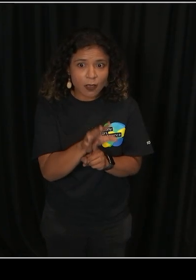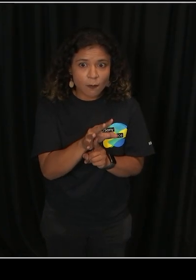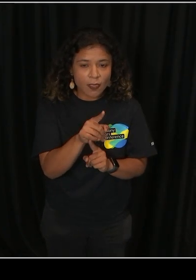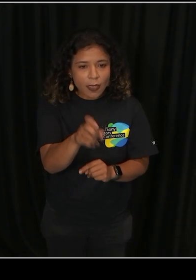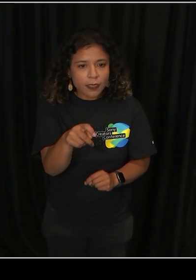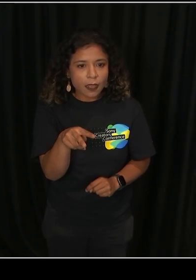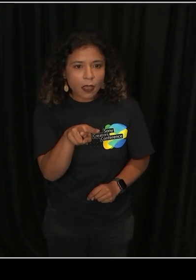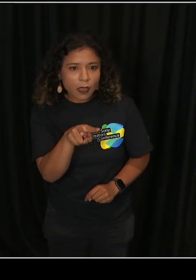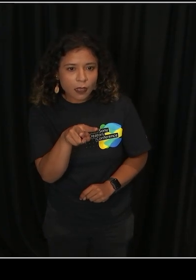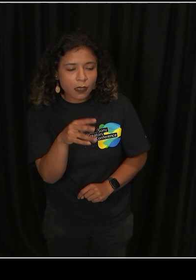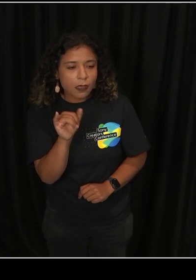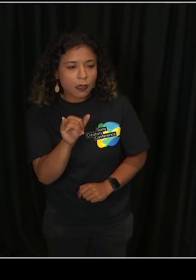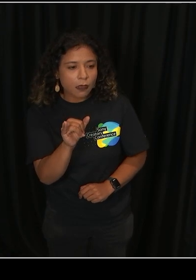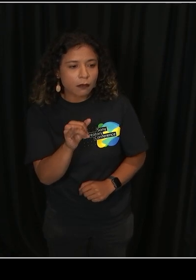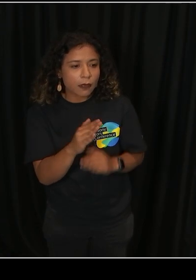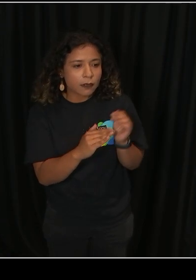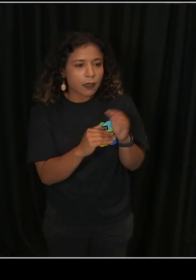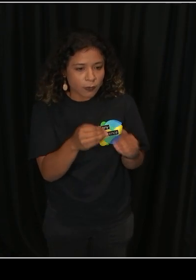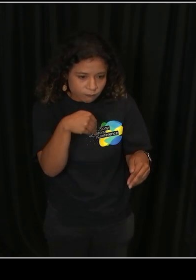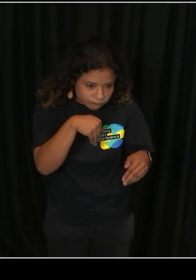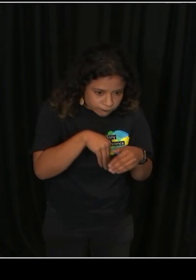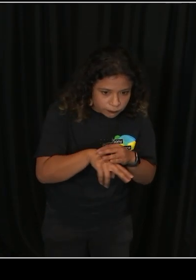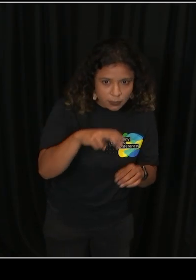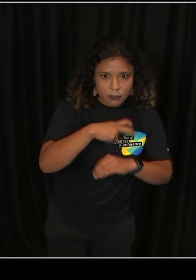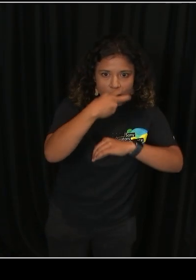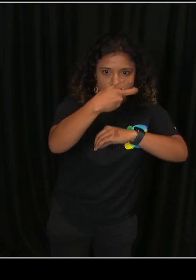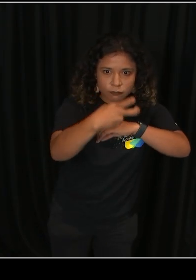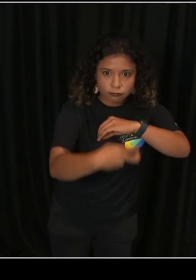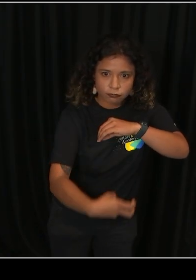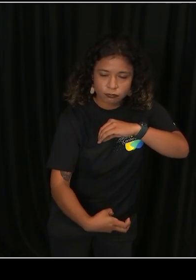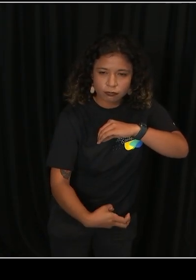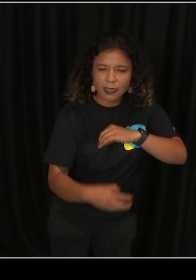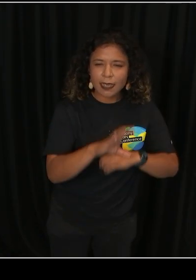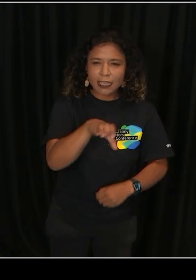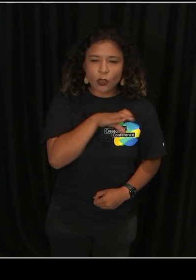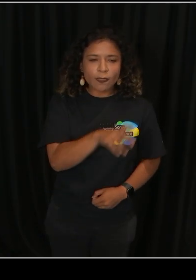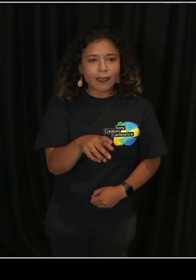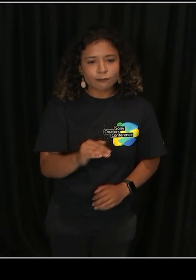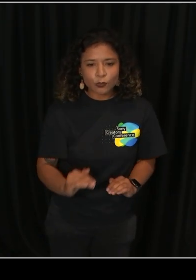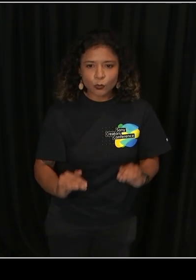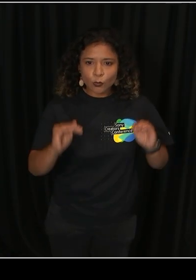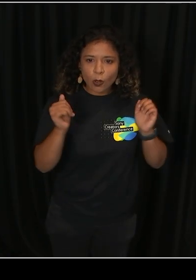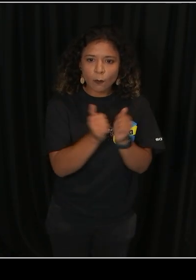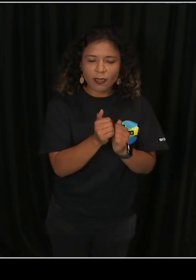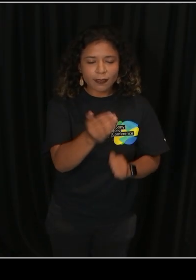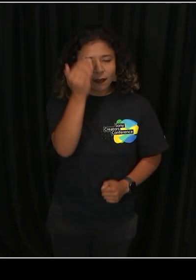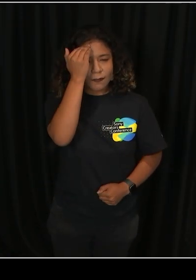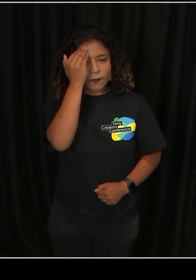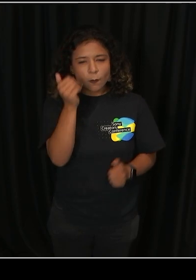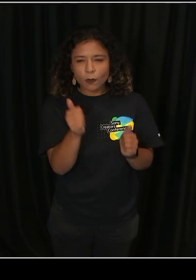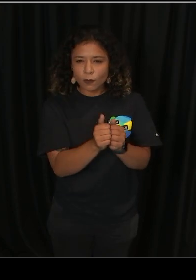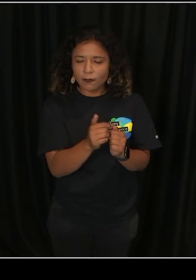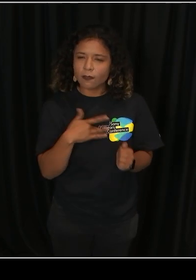It's the characters, the main characters that they all grew up with and loved. And this was very successful.